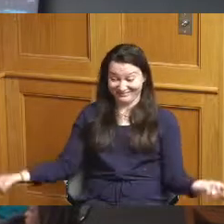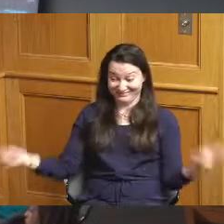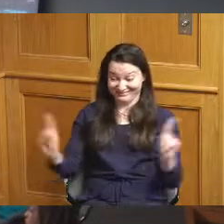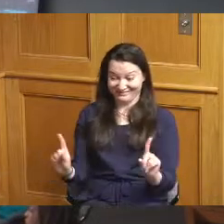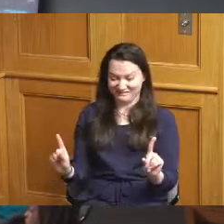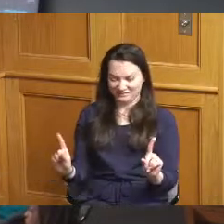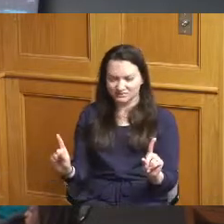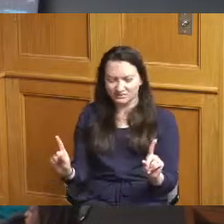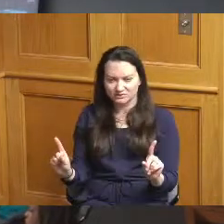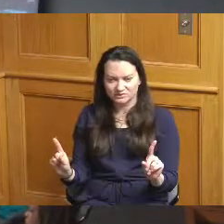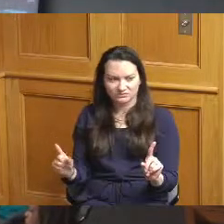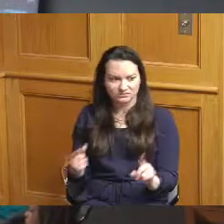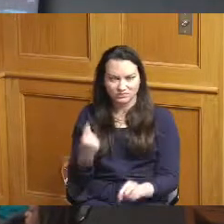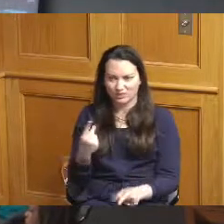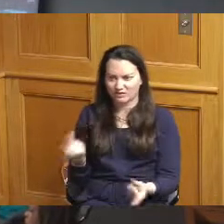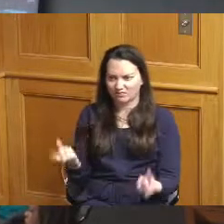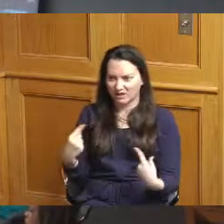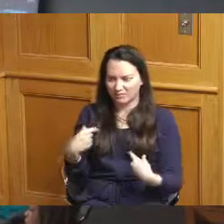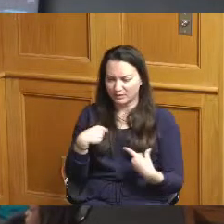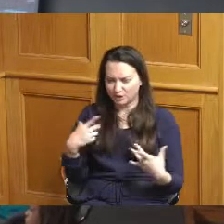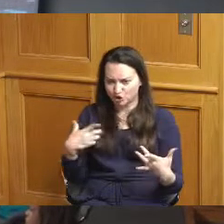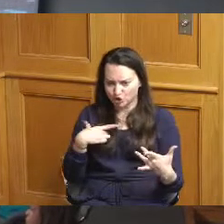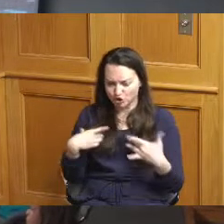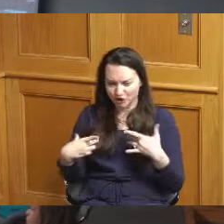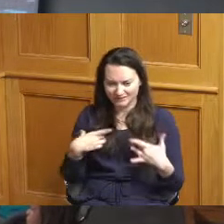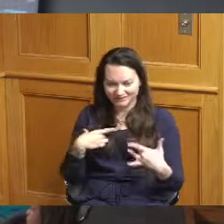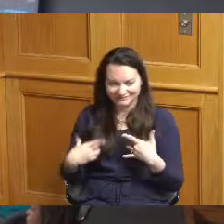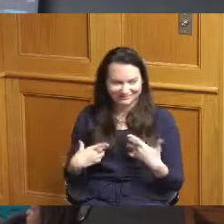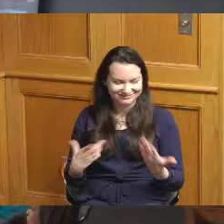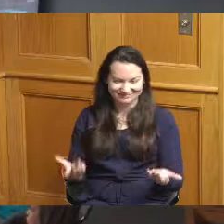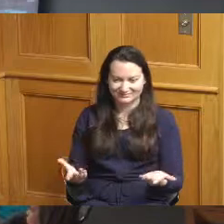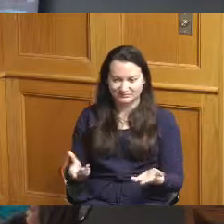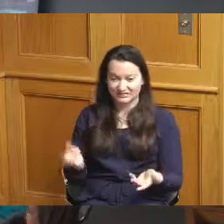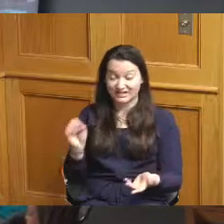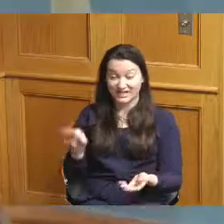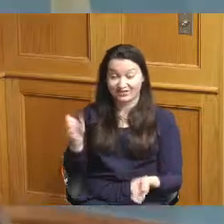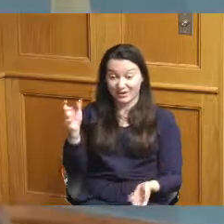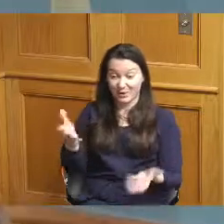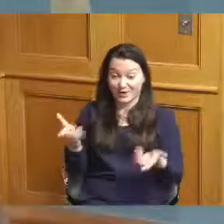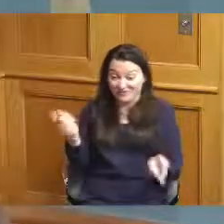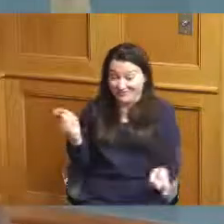only one came I'm concerned about that because if you're going to have a modification that you fight